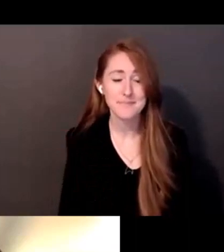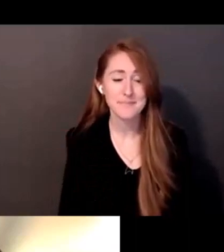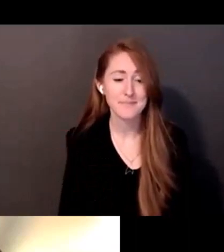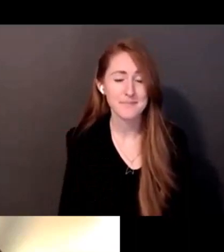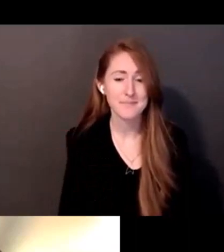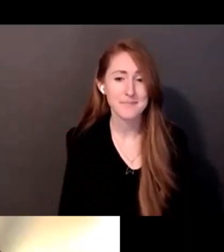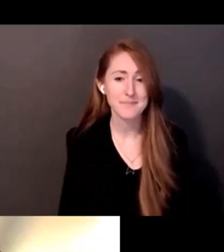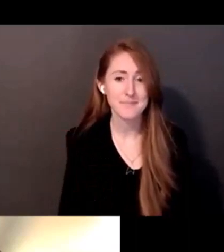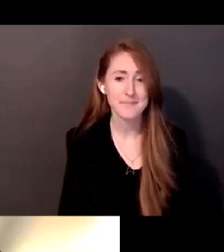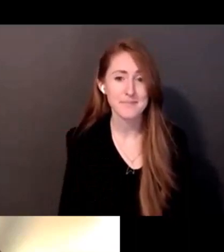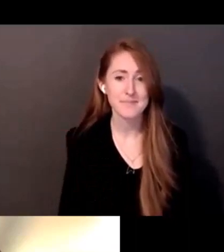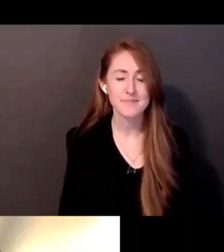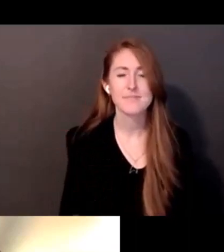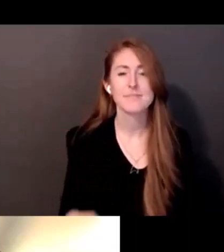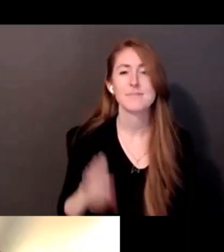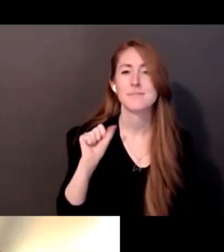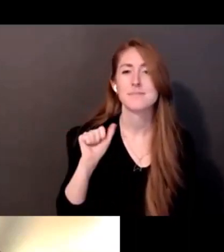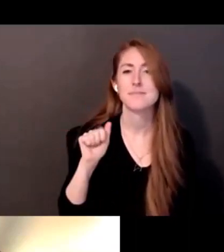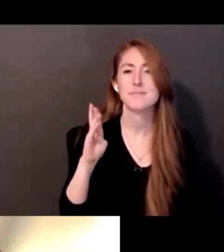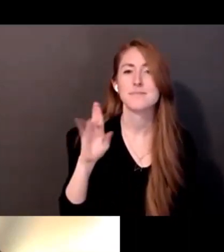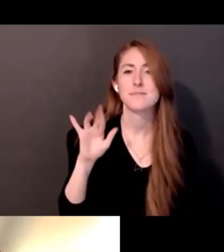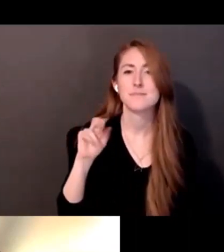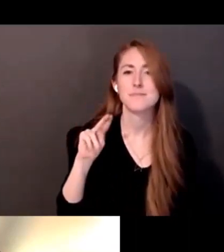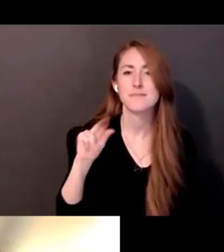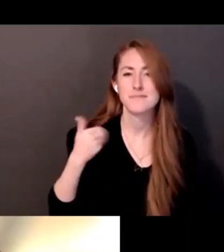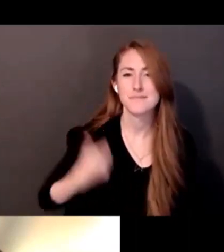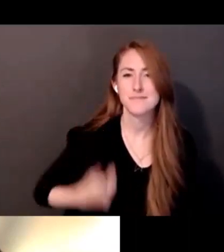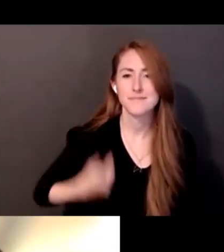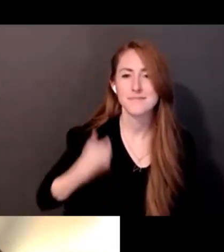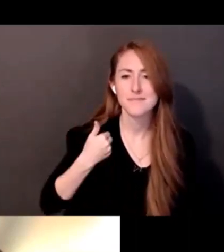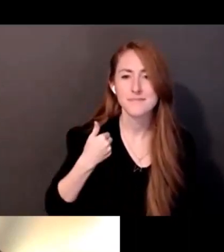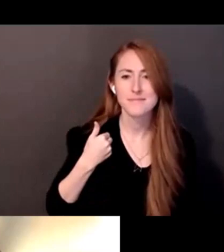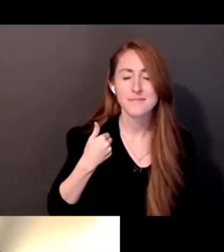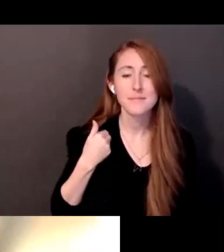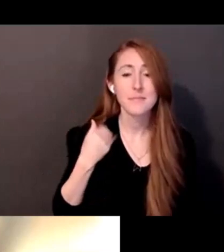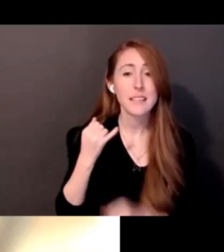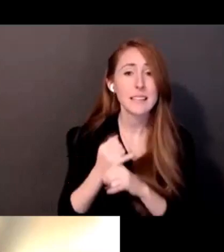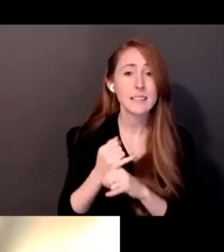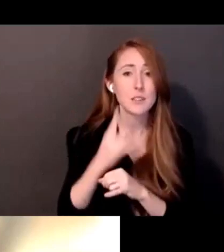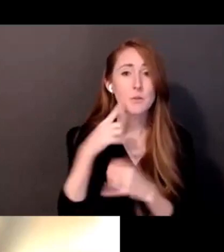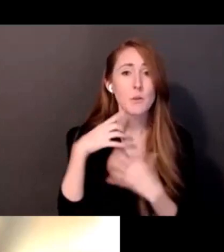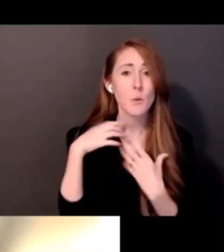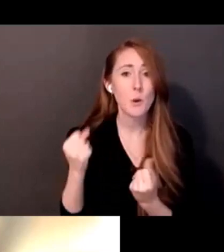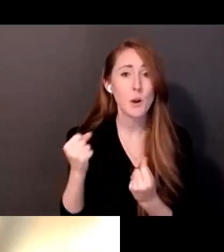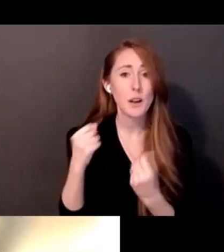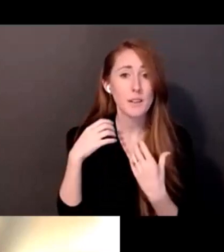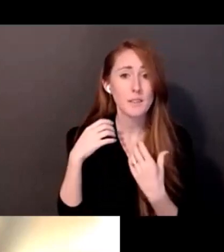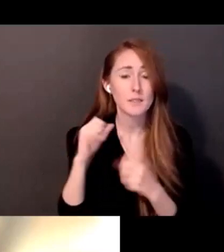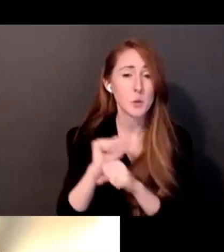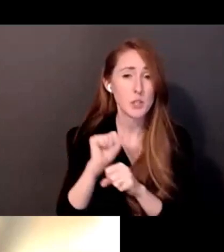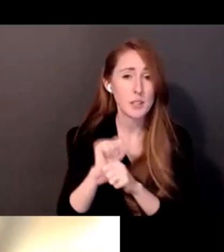Hi, it's Sabrina. So what we do at the Institute for Work and Health is-- and we don't do this for every single project,